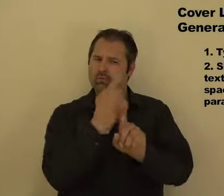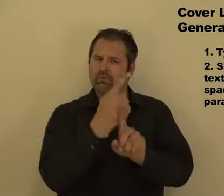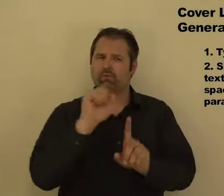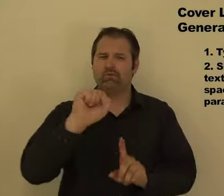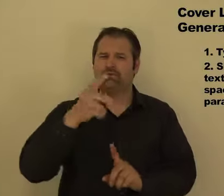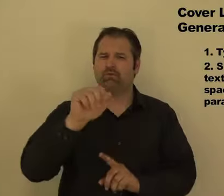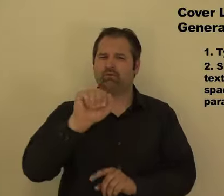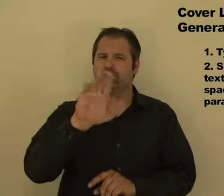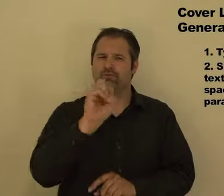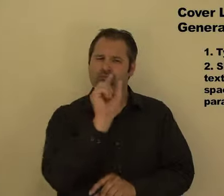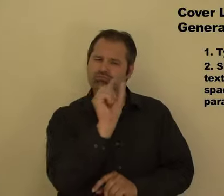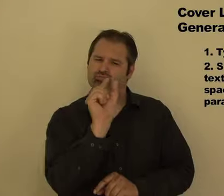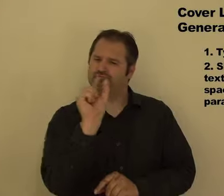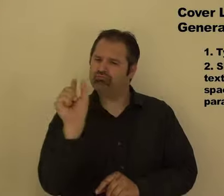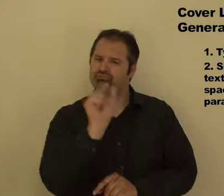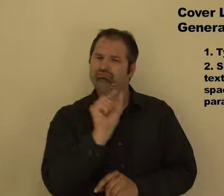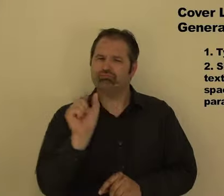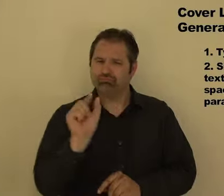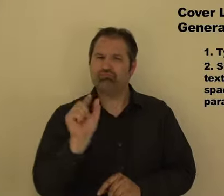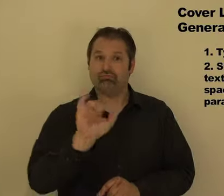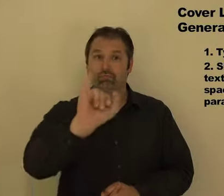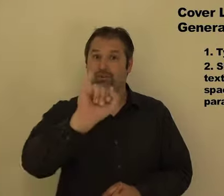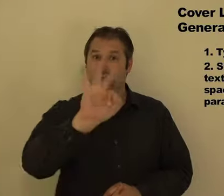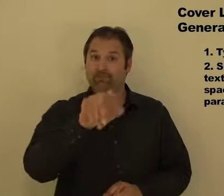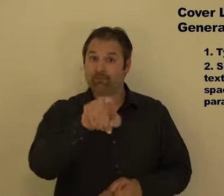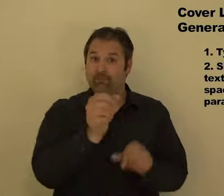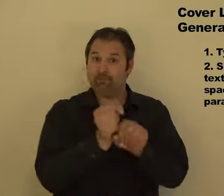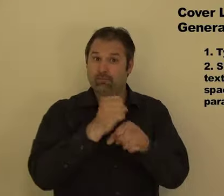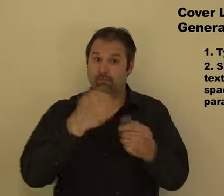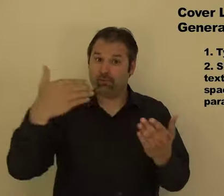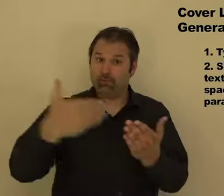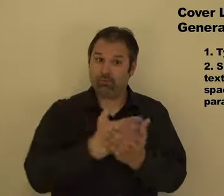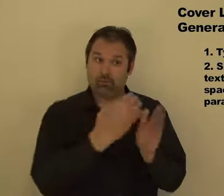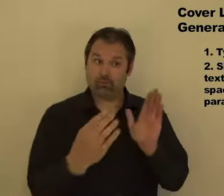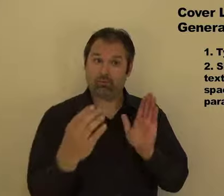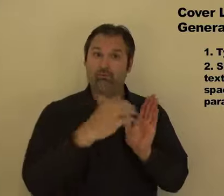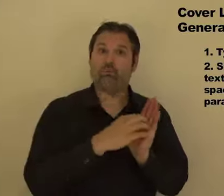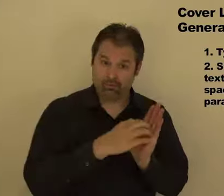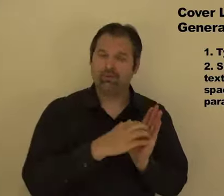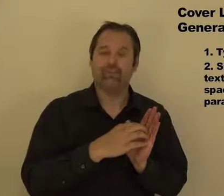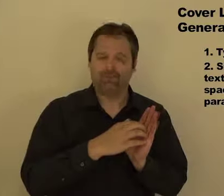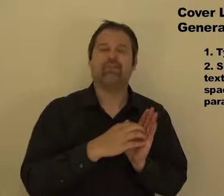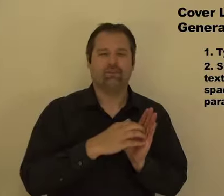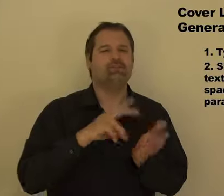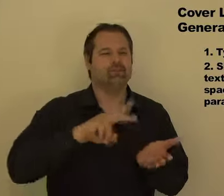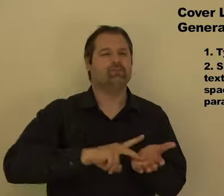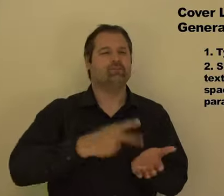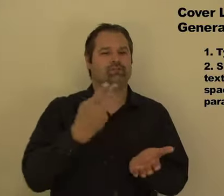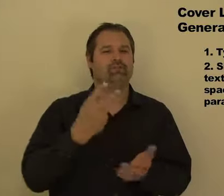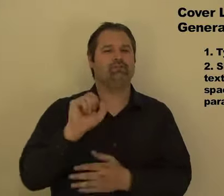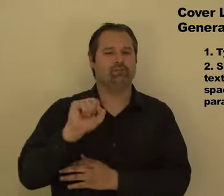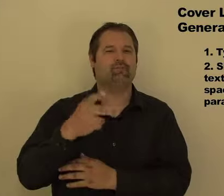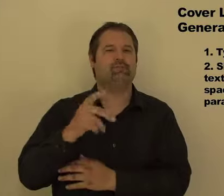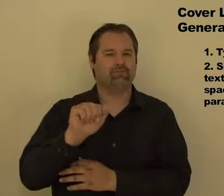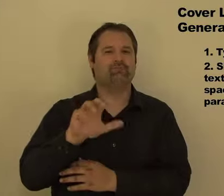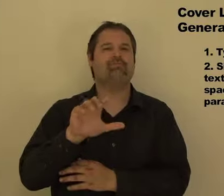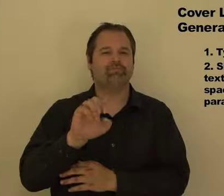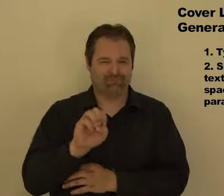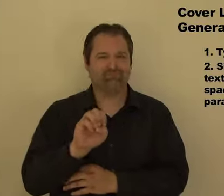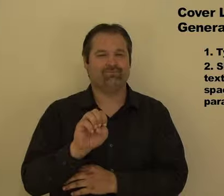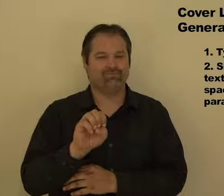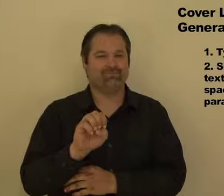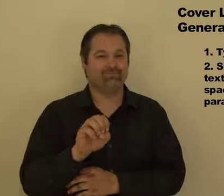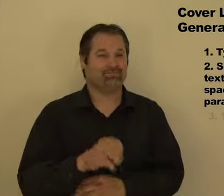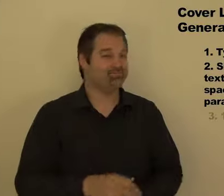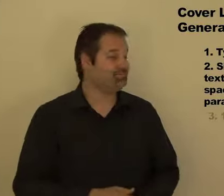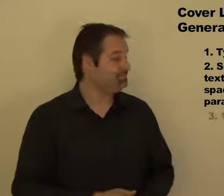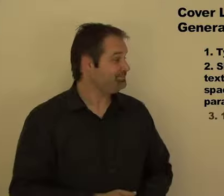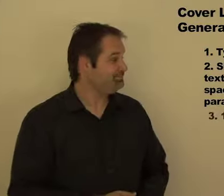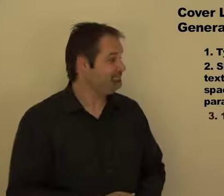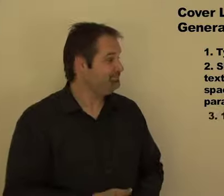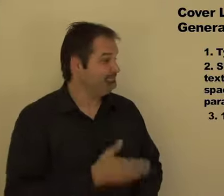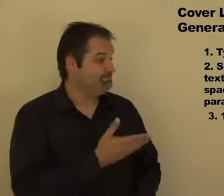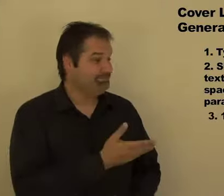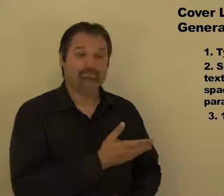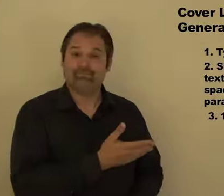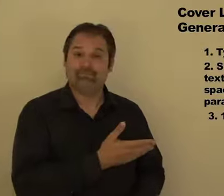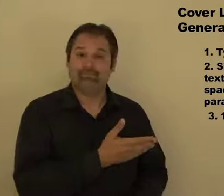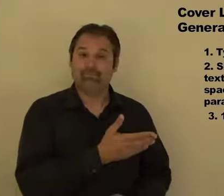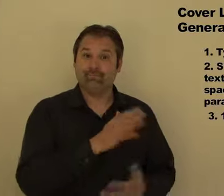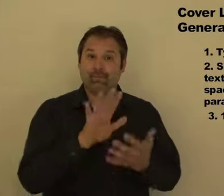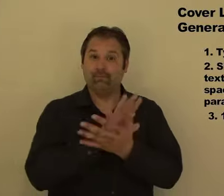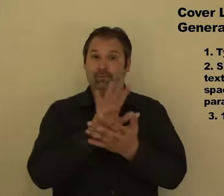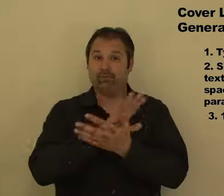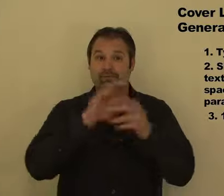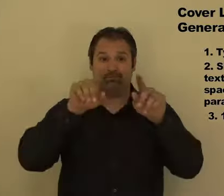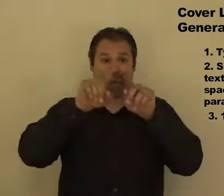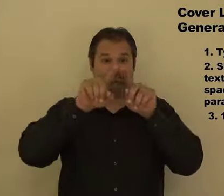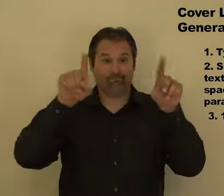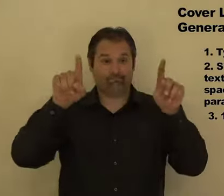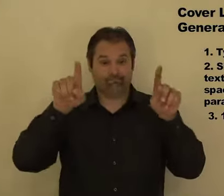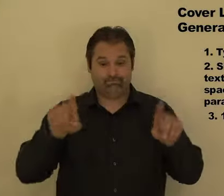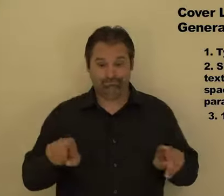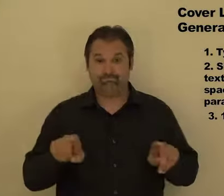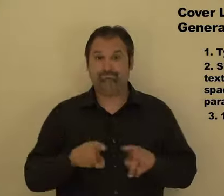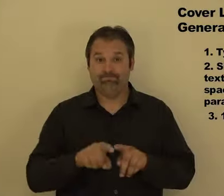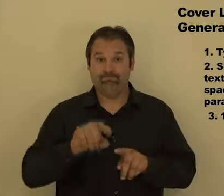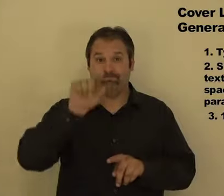Use 1-1/2" margins at the top, bottom, and sides of the letter.